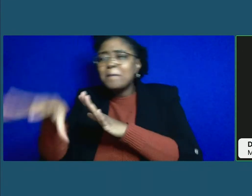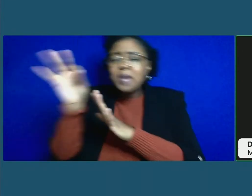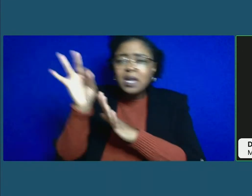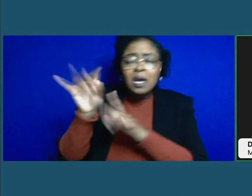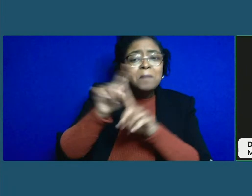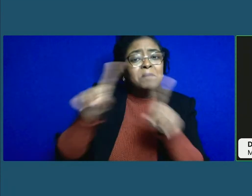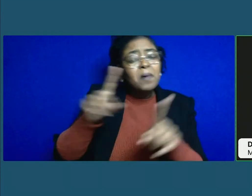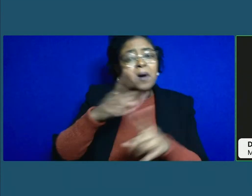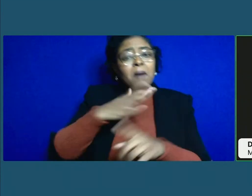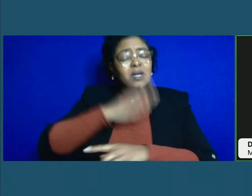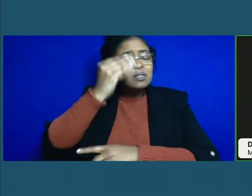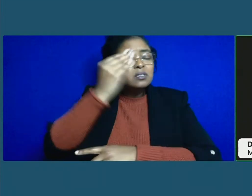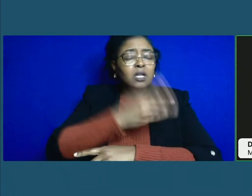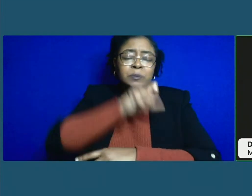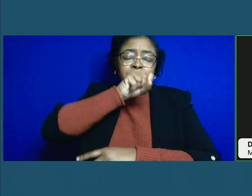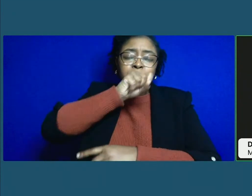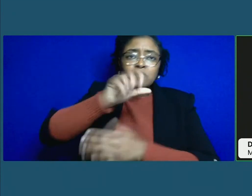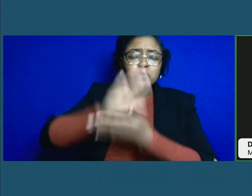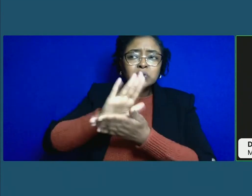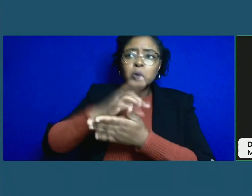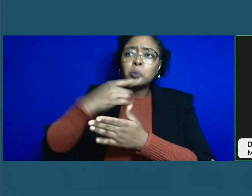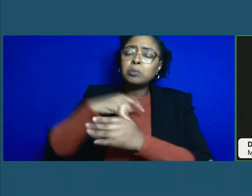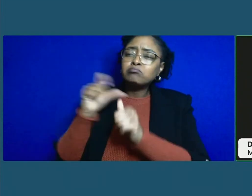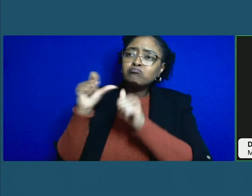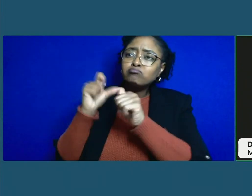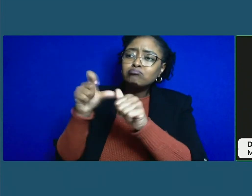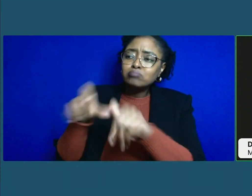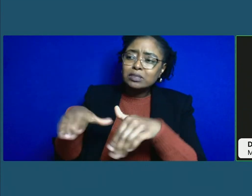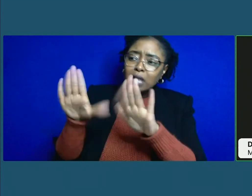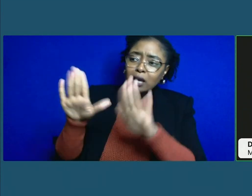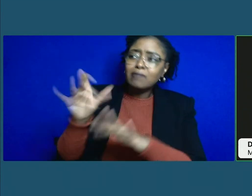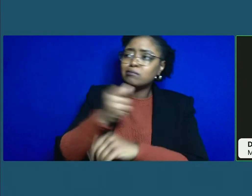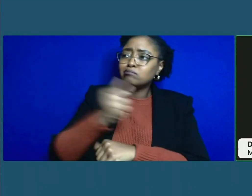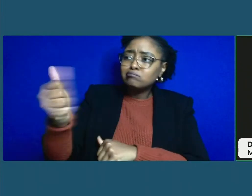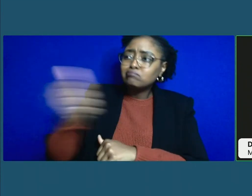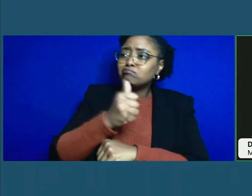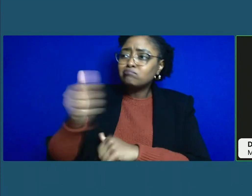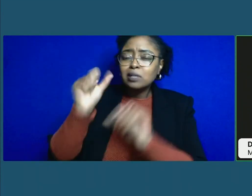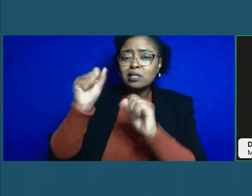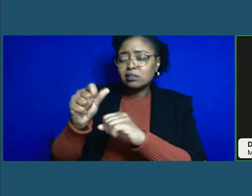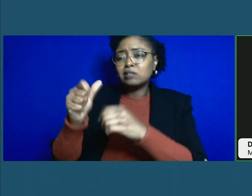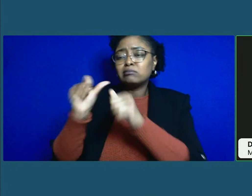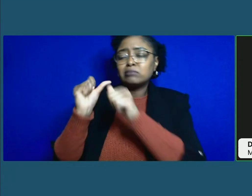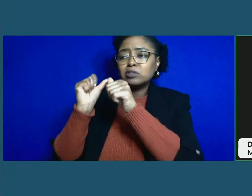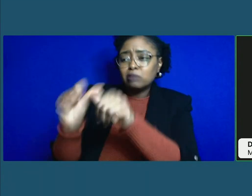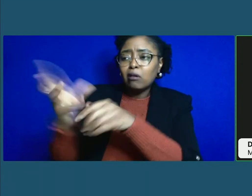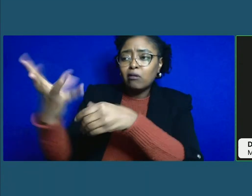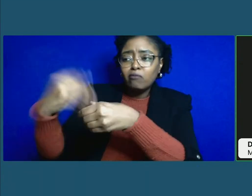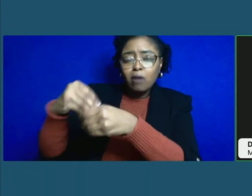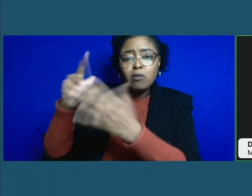dropped off and picked up from the bus stop. But because he loved the school. We continue to